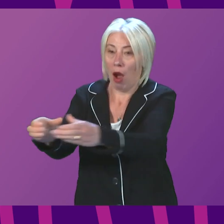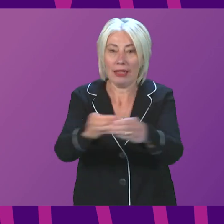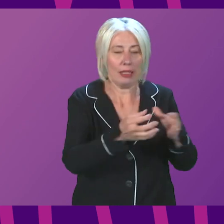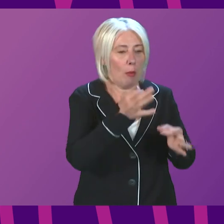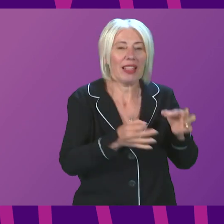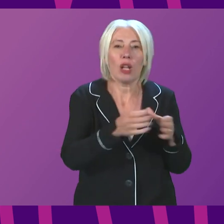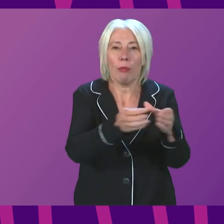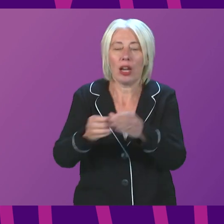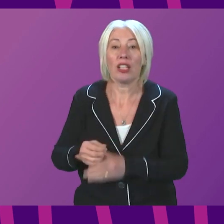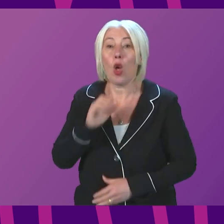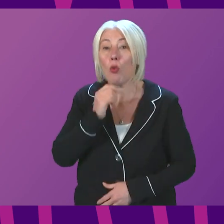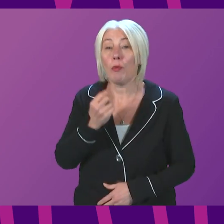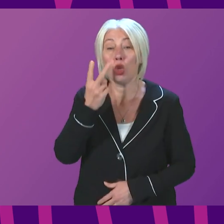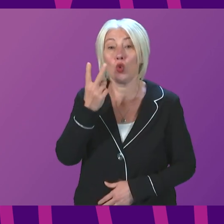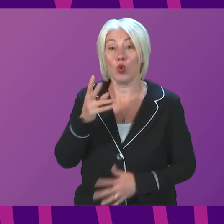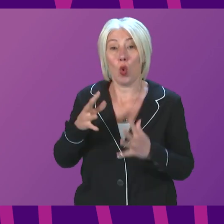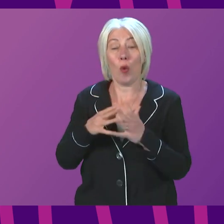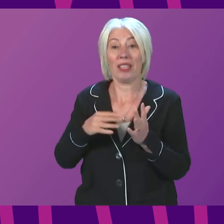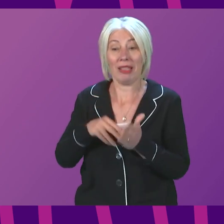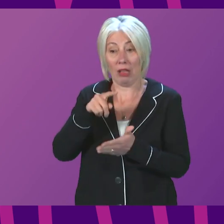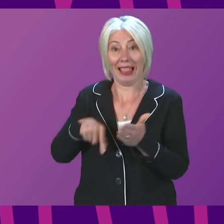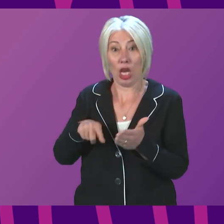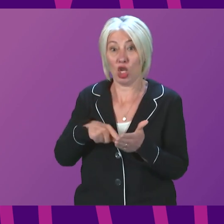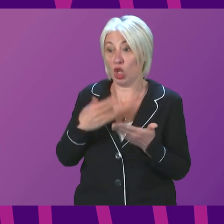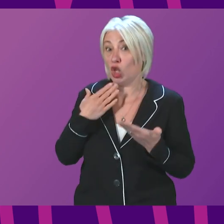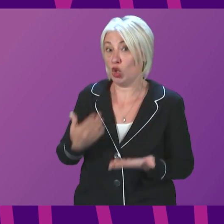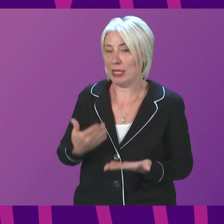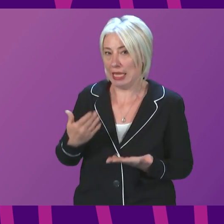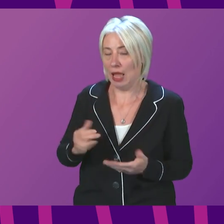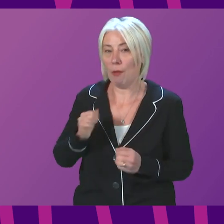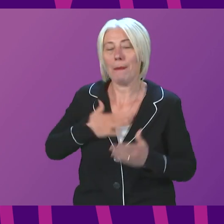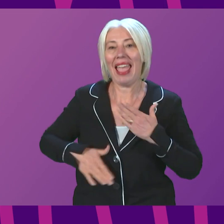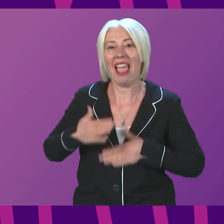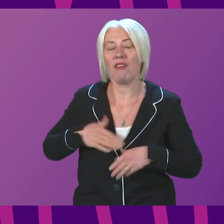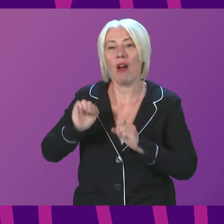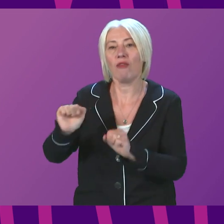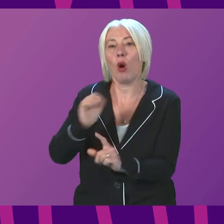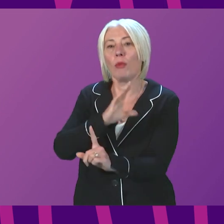Two Westminster by-elections are happening today because of behaviour by Conservative MPs.